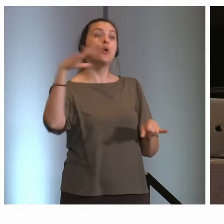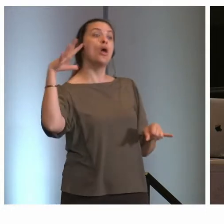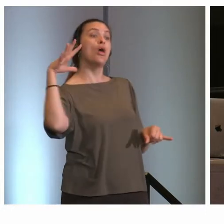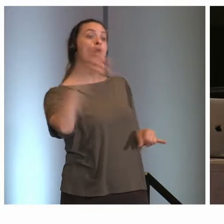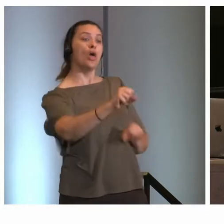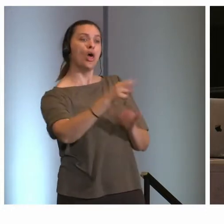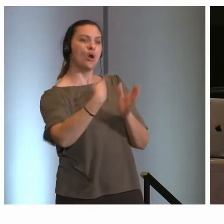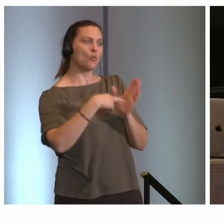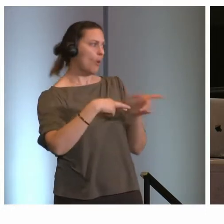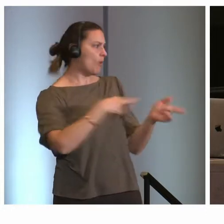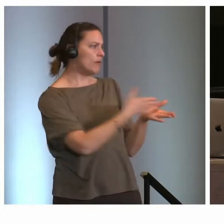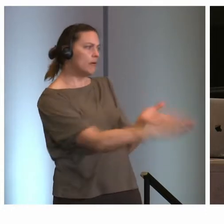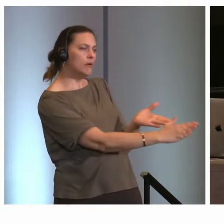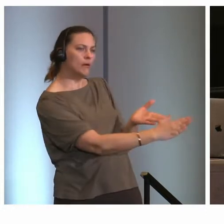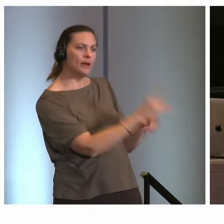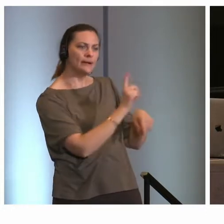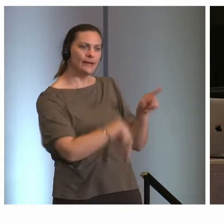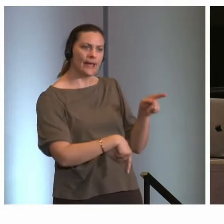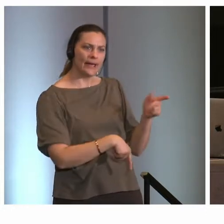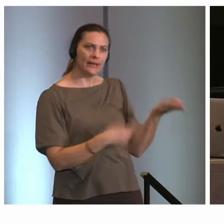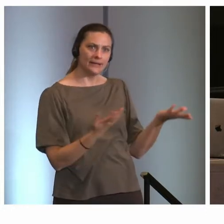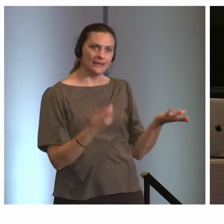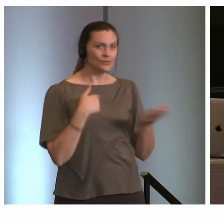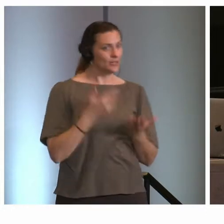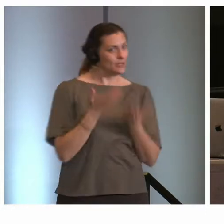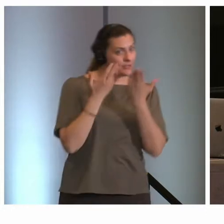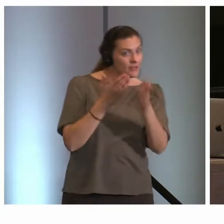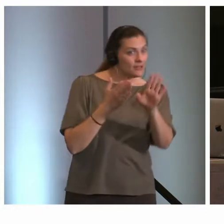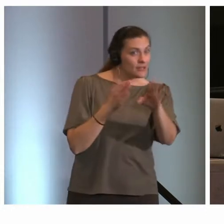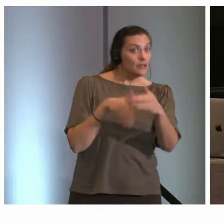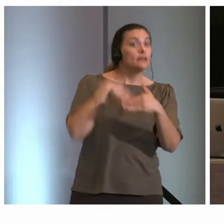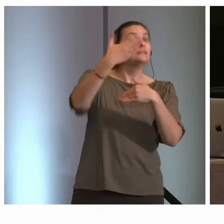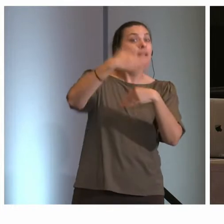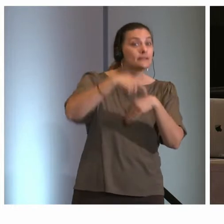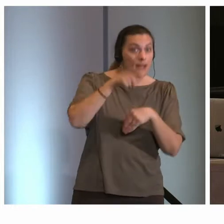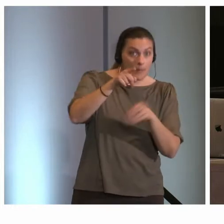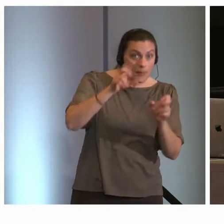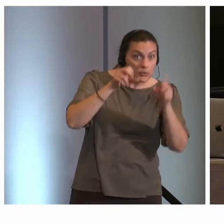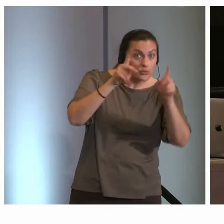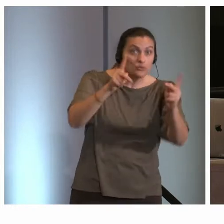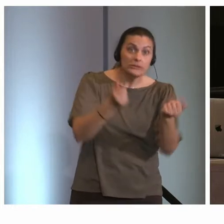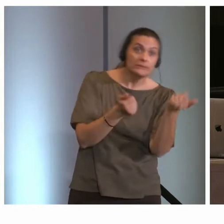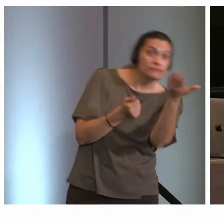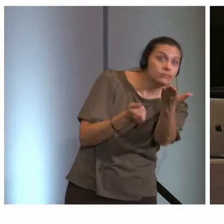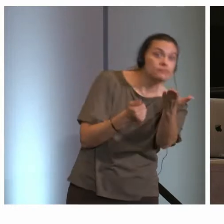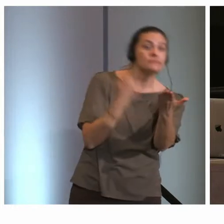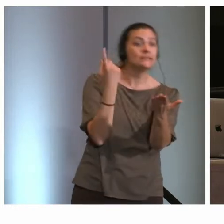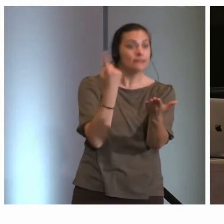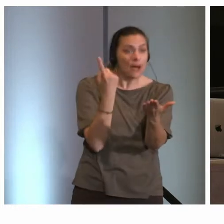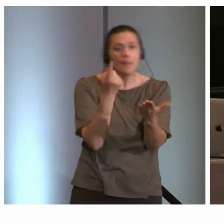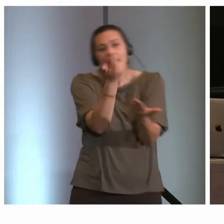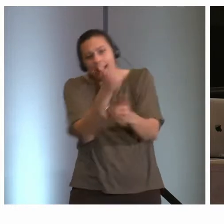position like himself need to help move that process along, especially when they take a role. From another person with disability.